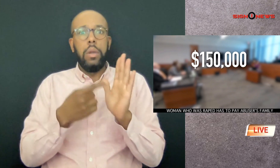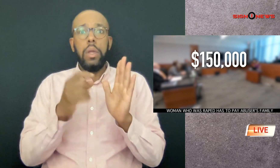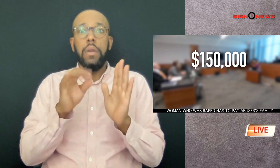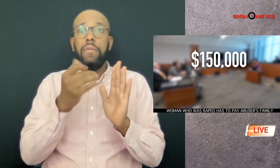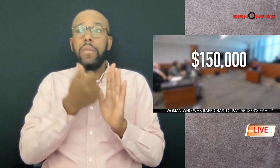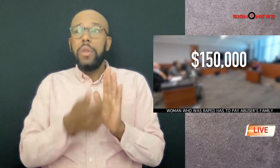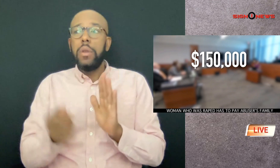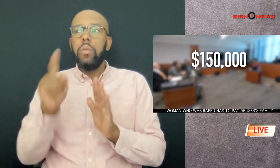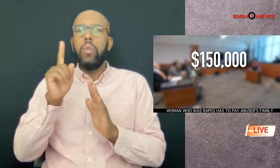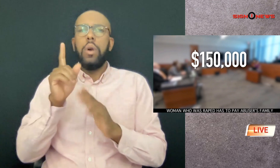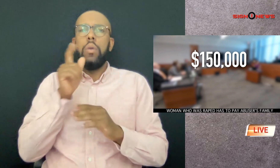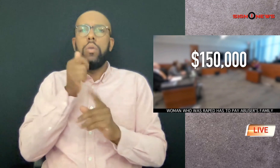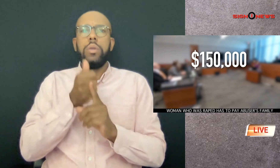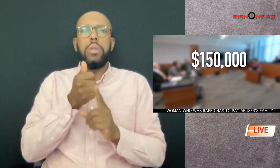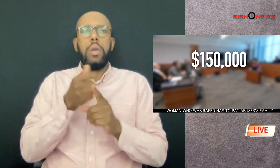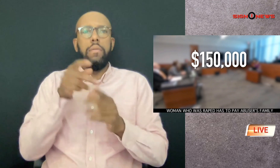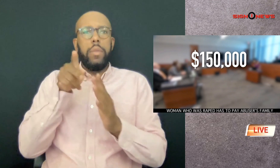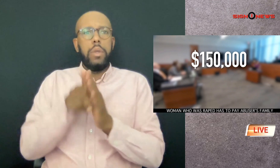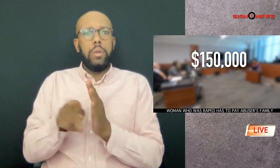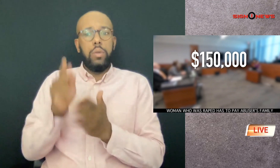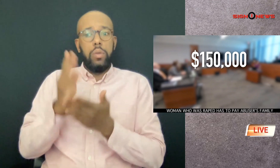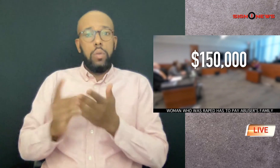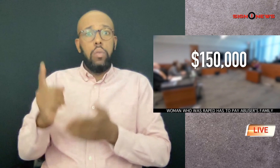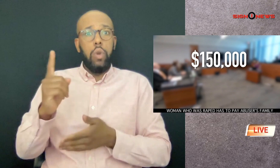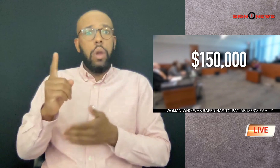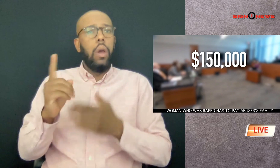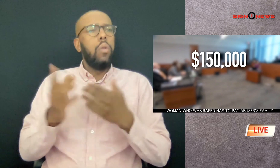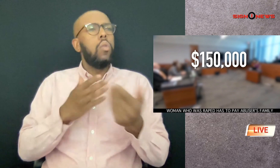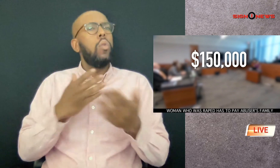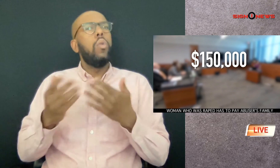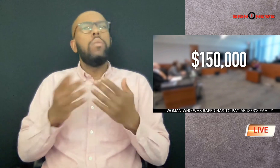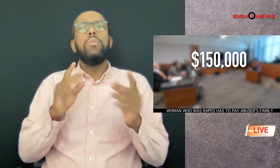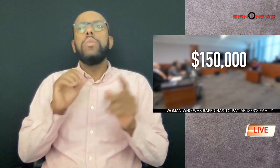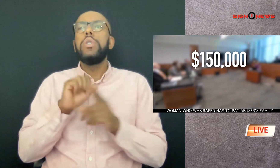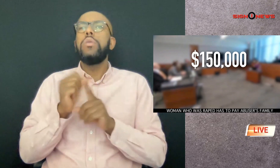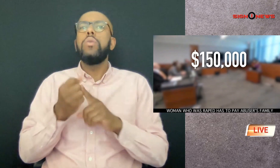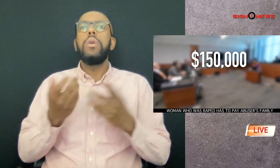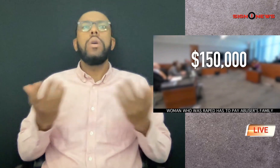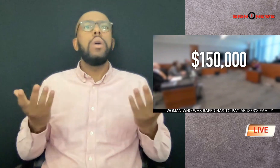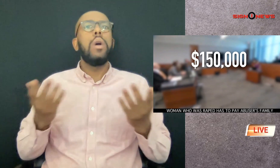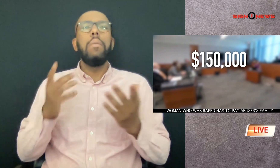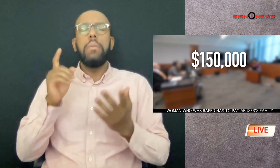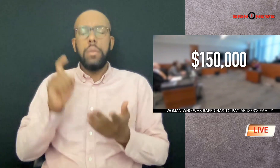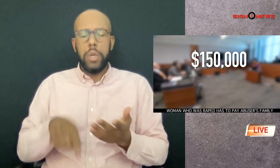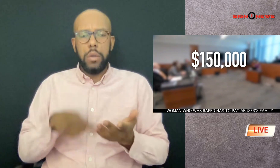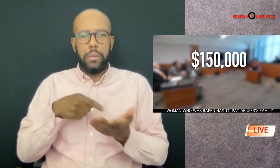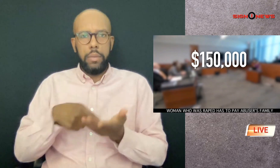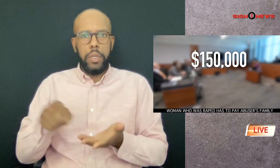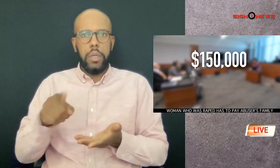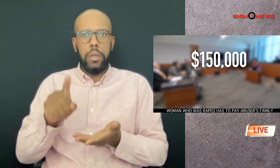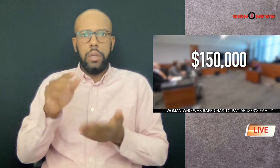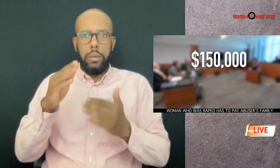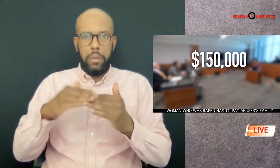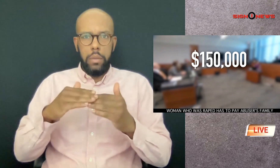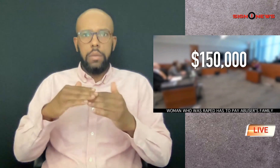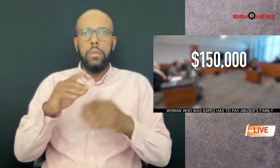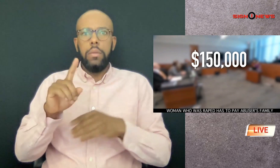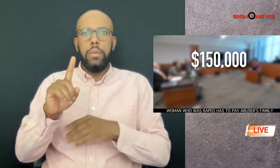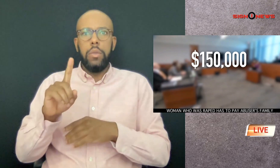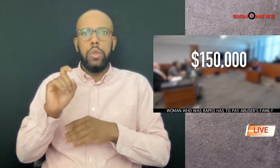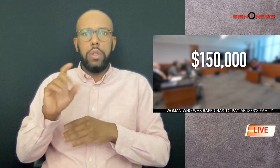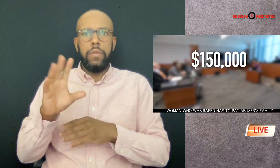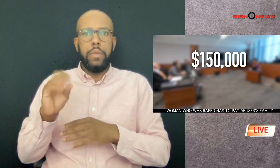Iowa law requires the court to make offenders pay at least $150,000 if they kill someone